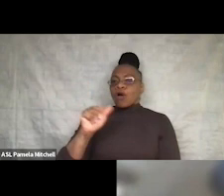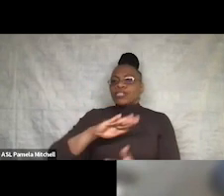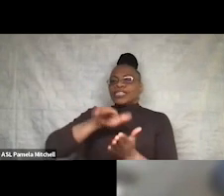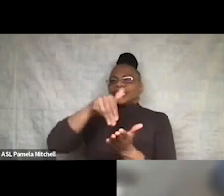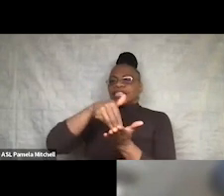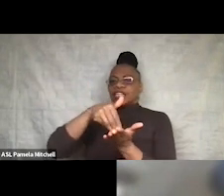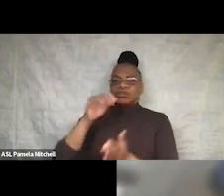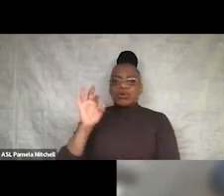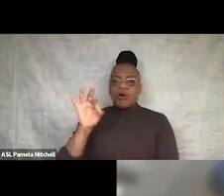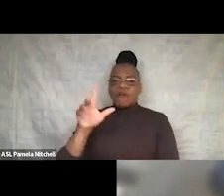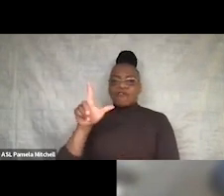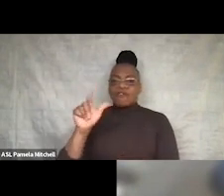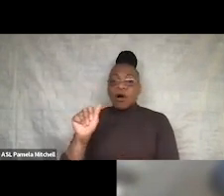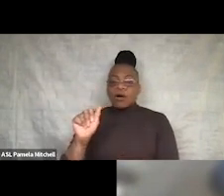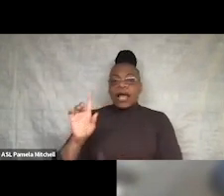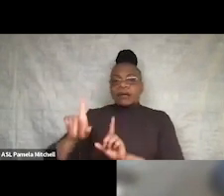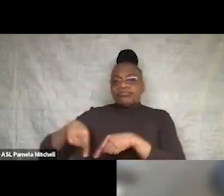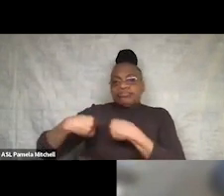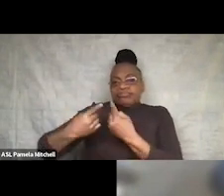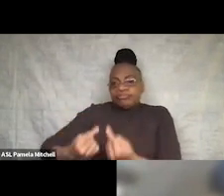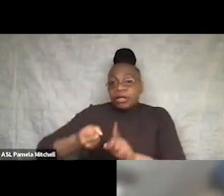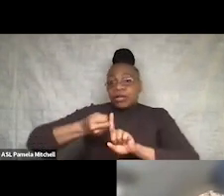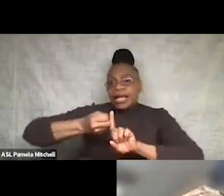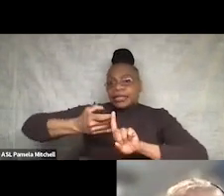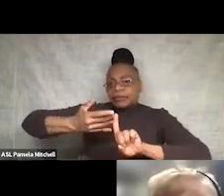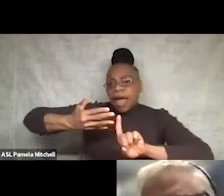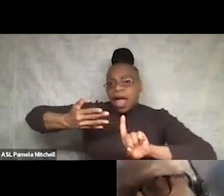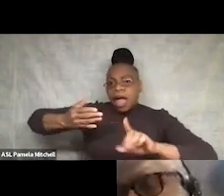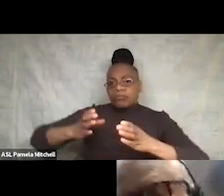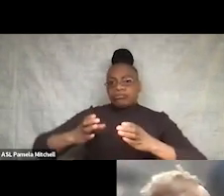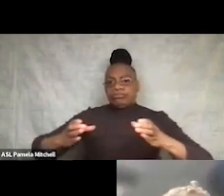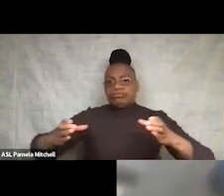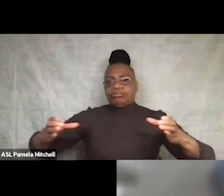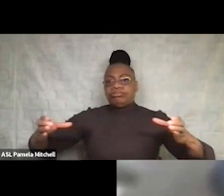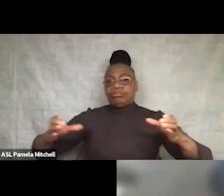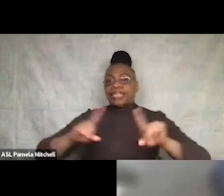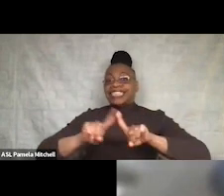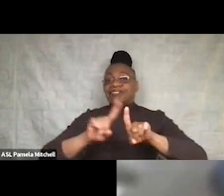Foundations To Freedom is continuing to expand, and we're now growing out into different communities and counties.